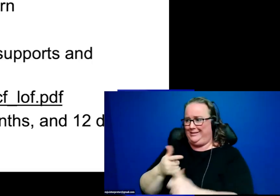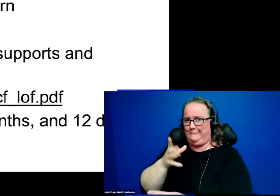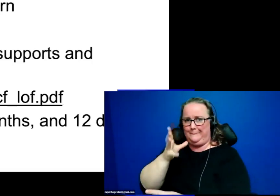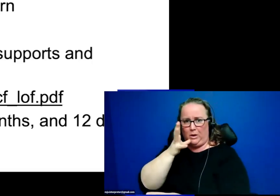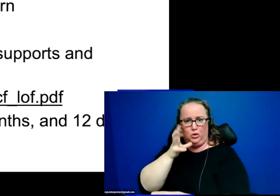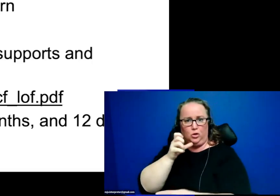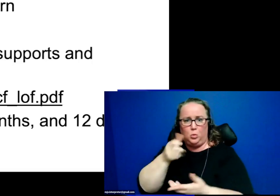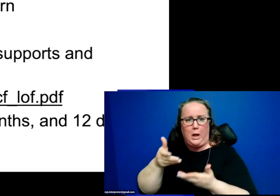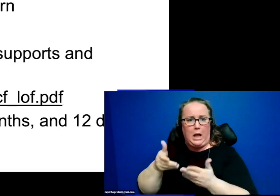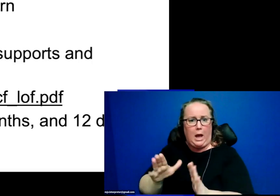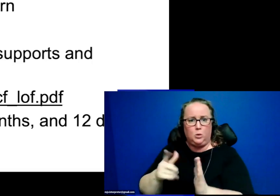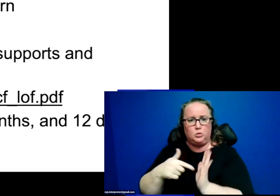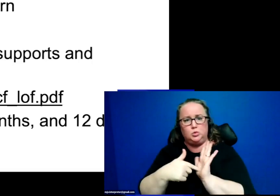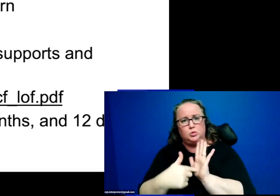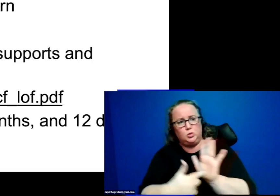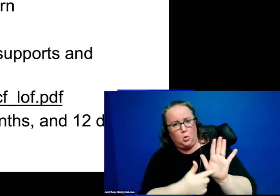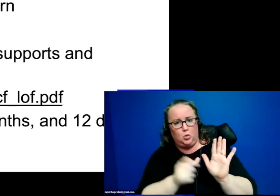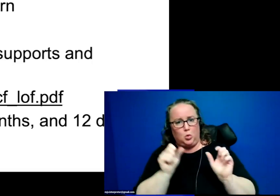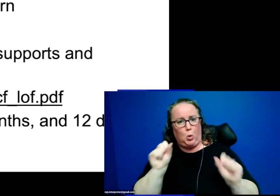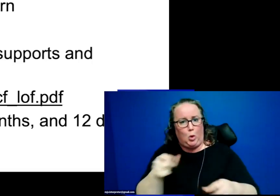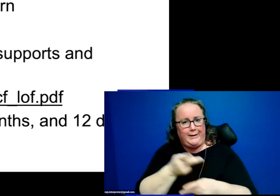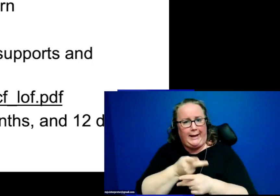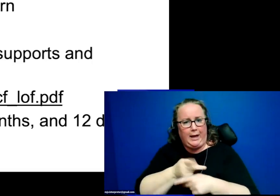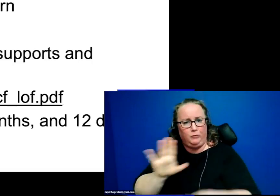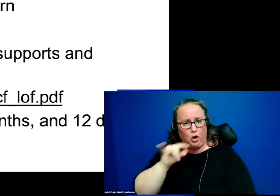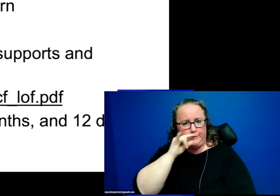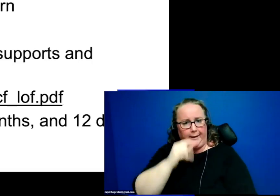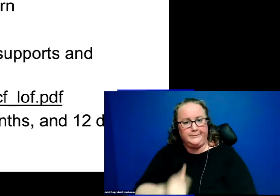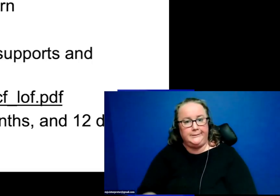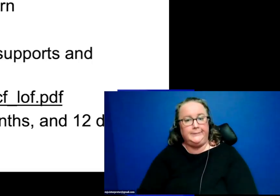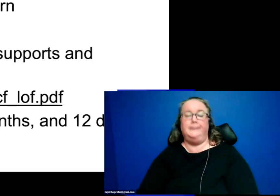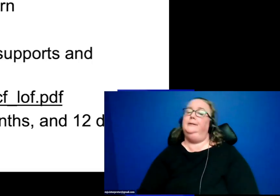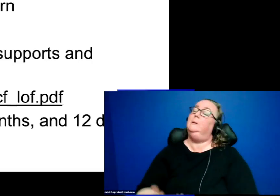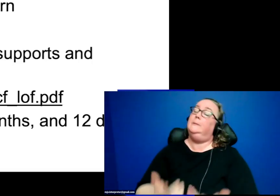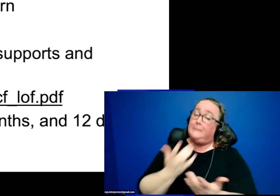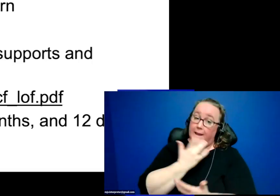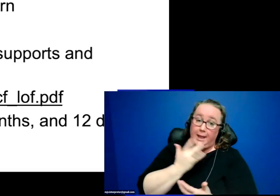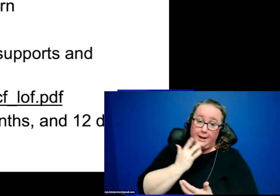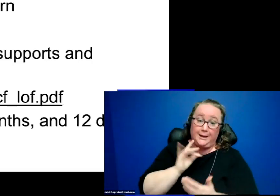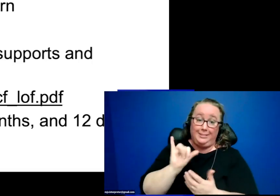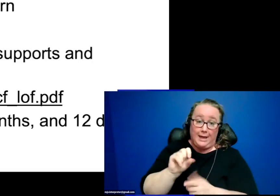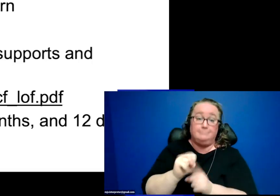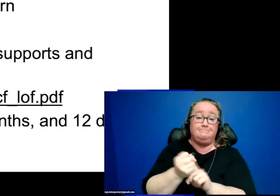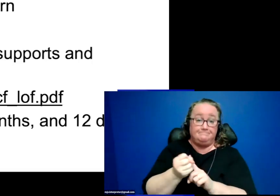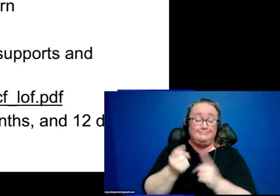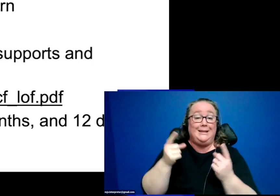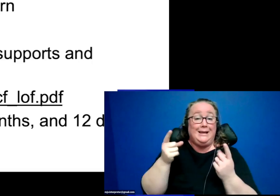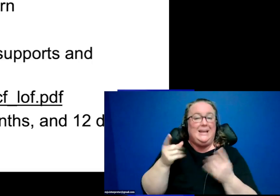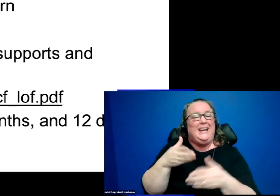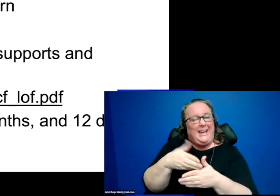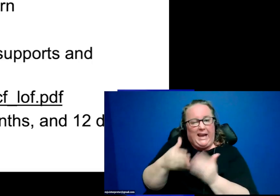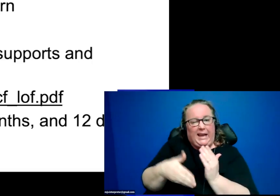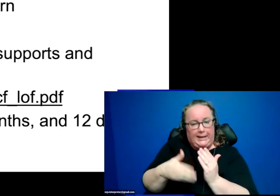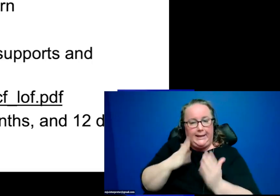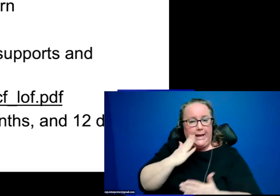a chance to show that she could take care of her child. Luckily, this case did end happily after DOJ got involved.